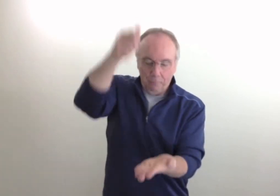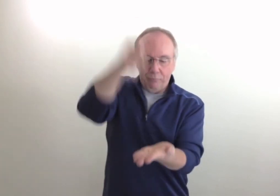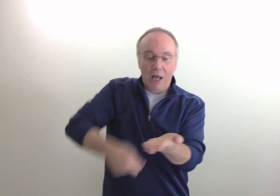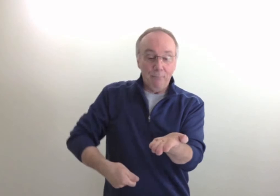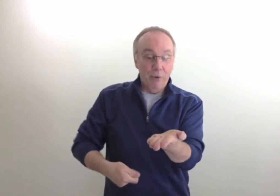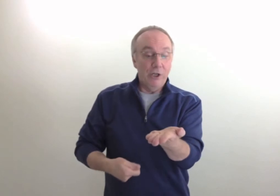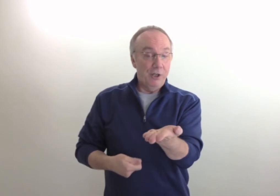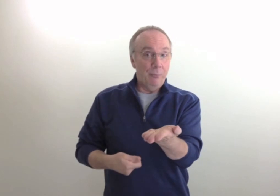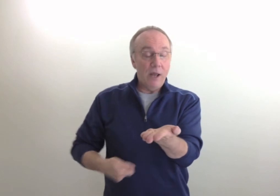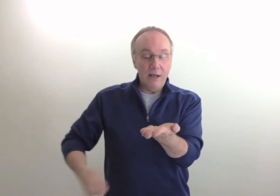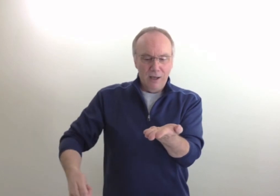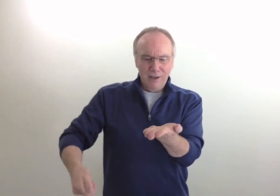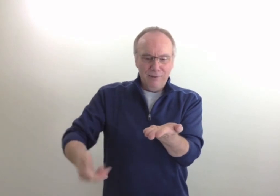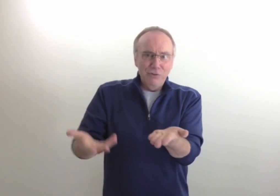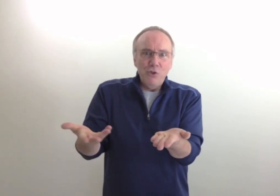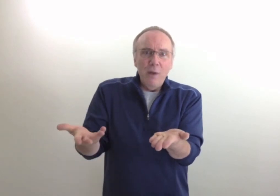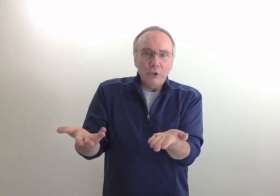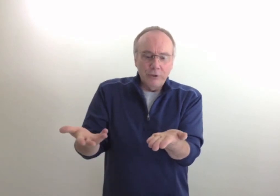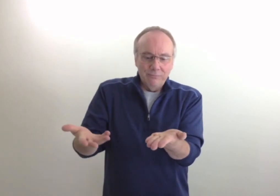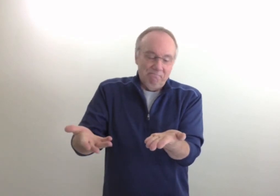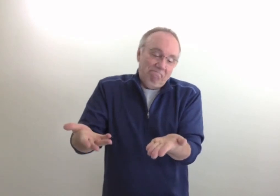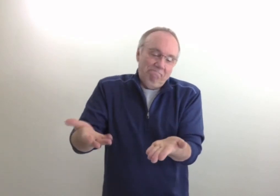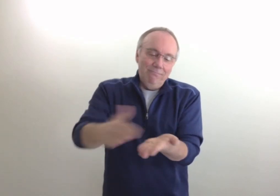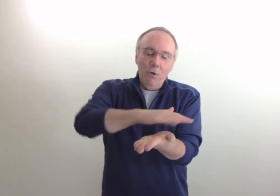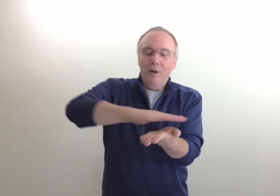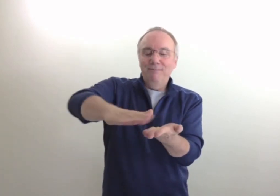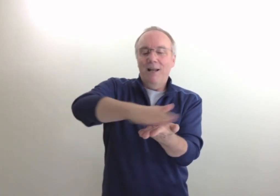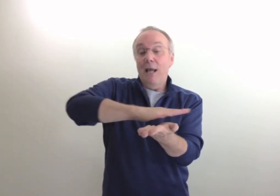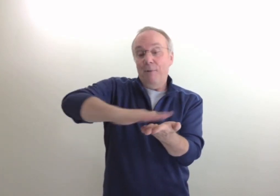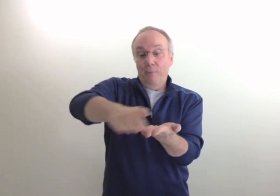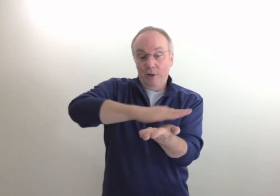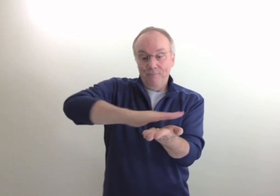and plopped it on the bread. Oh no, too much! Oh well, I like peanut butter